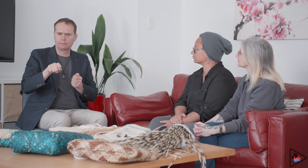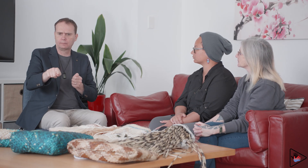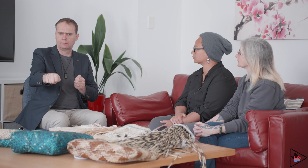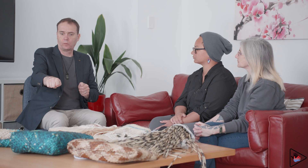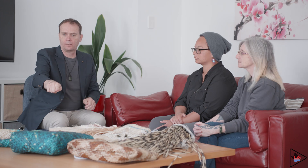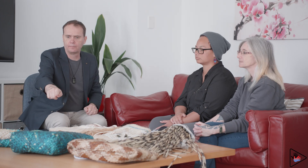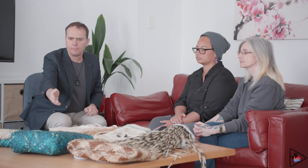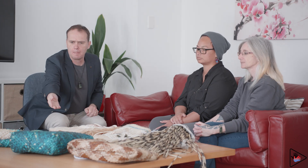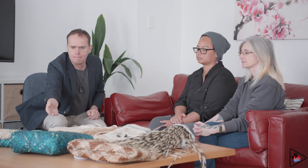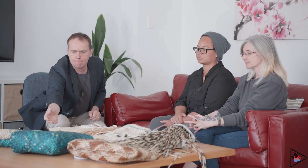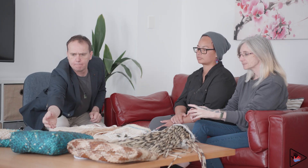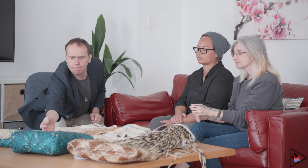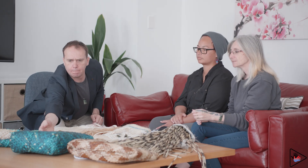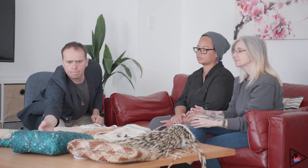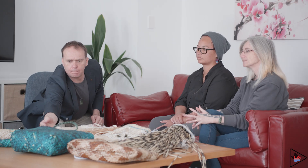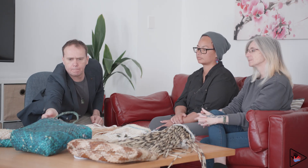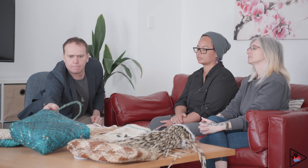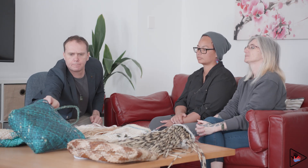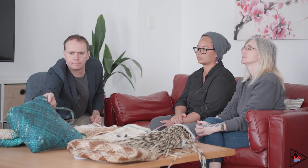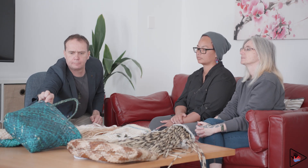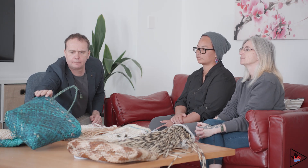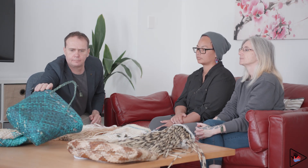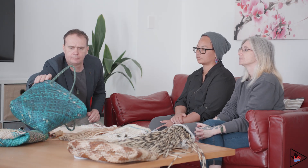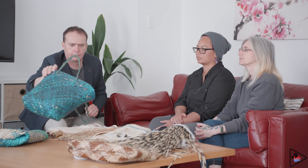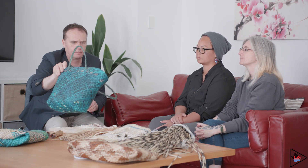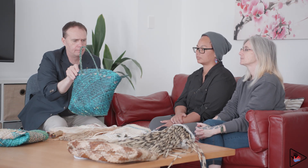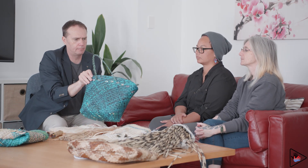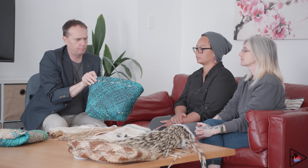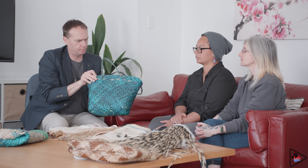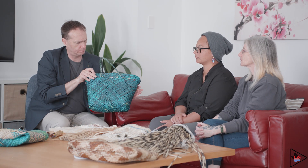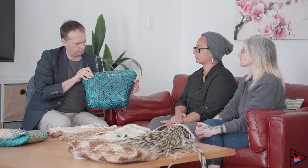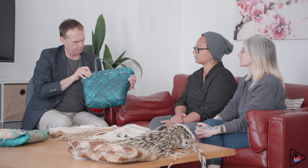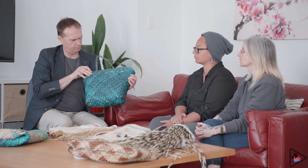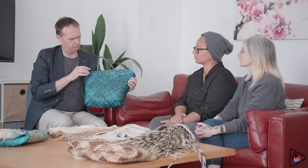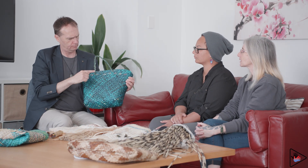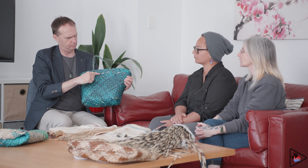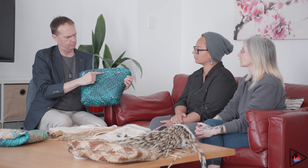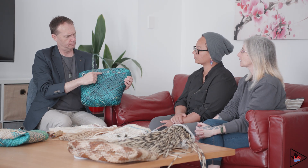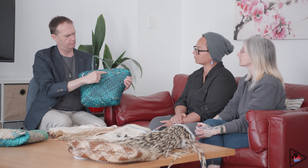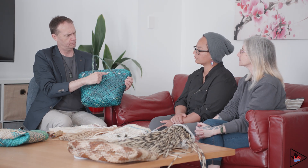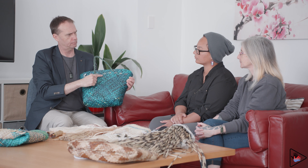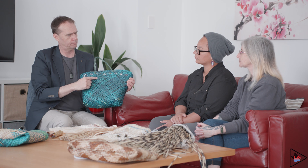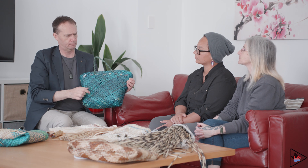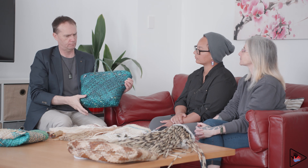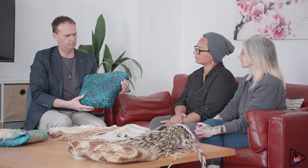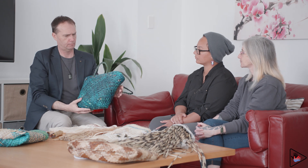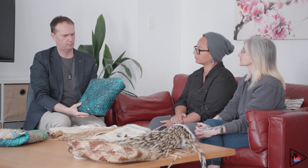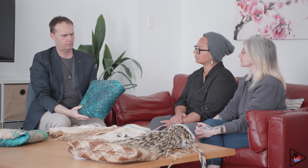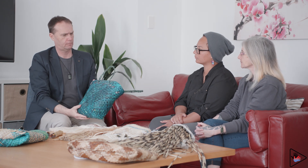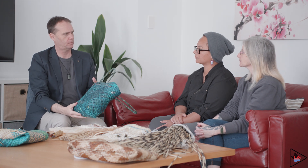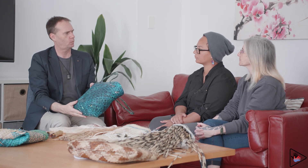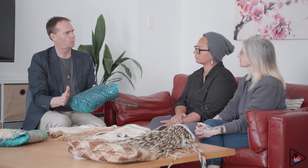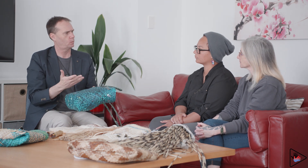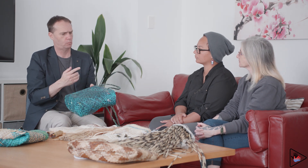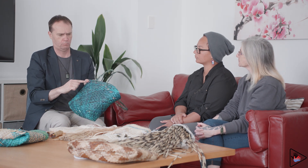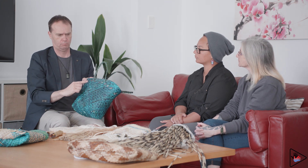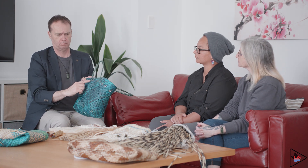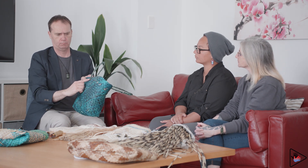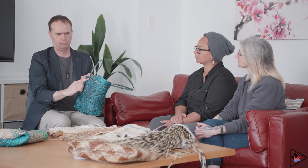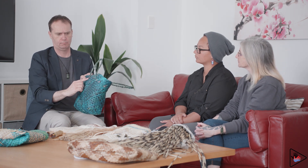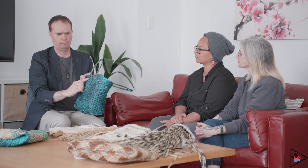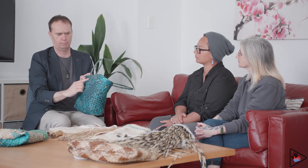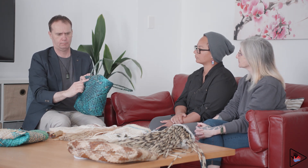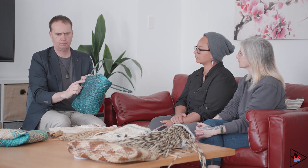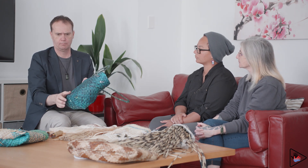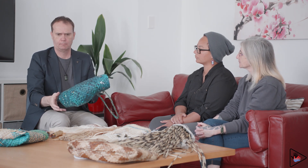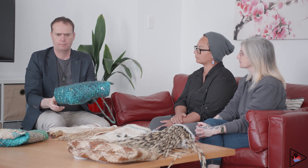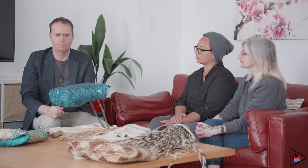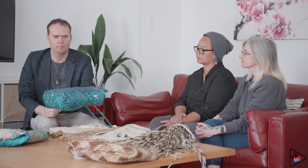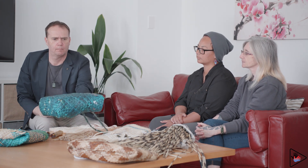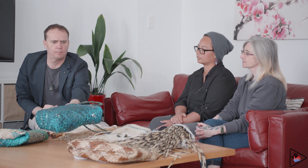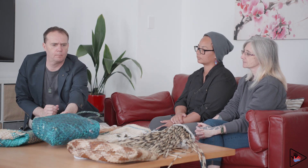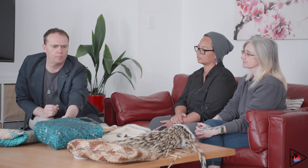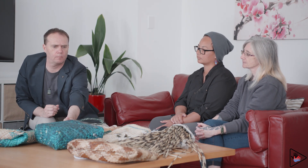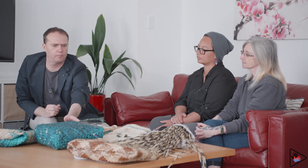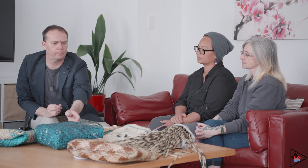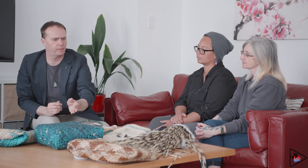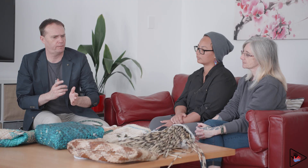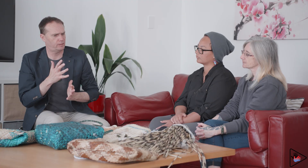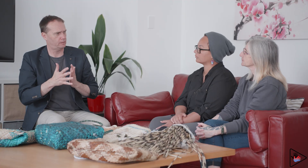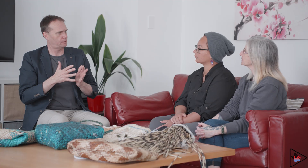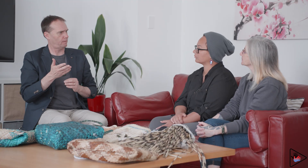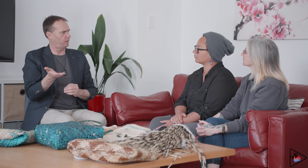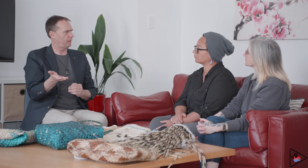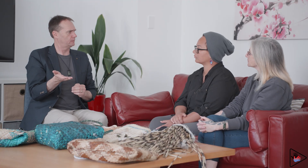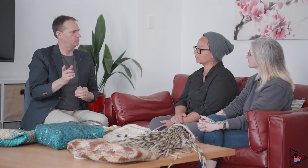You know, we've got, for example, this pāua shell. It's very well known here in New Zealand.